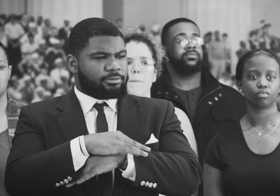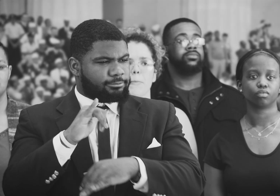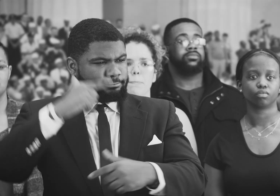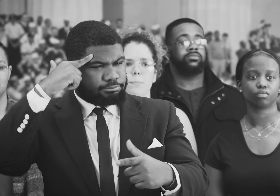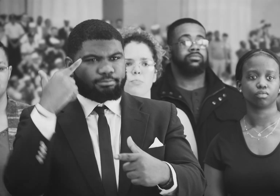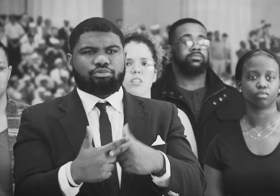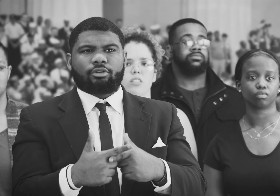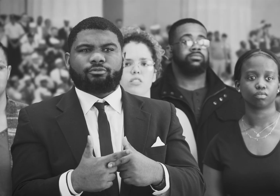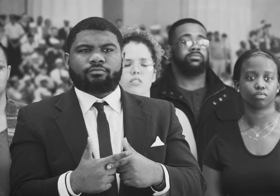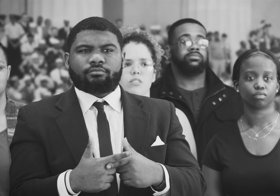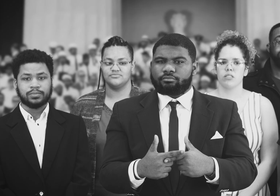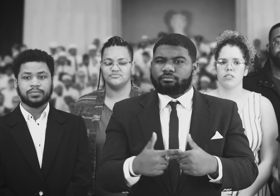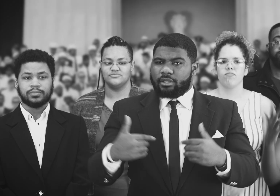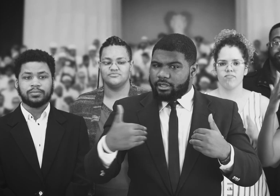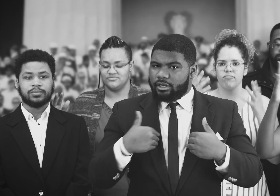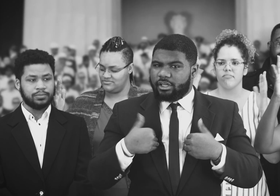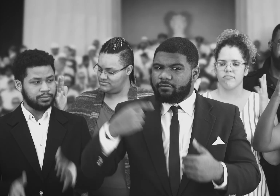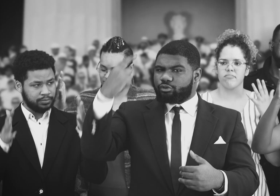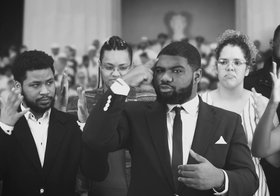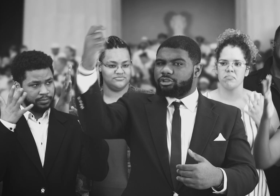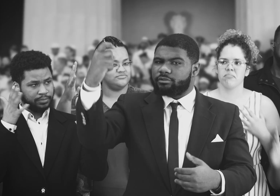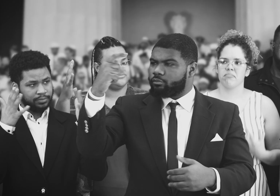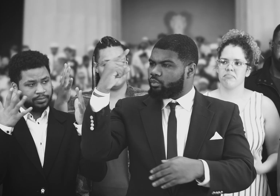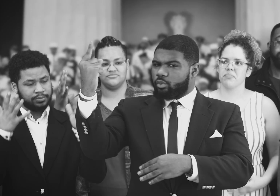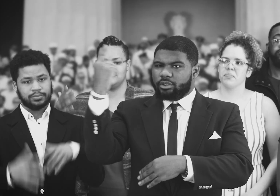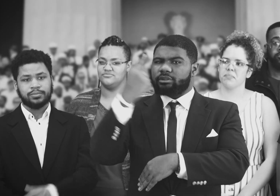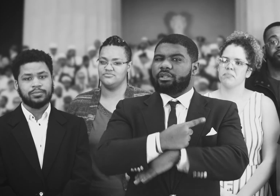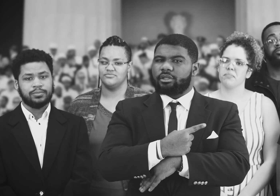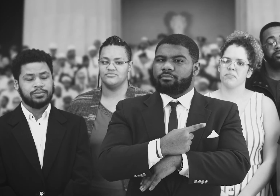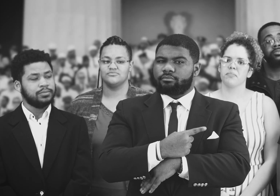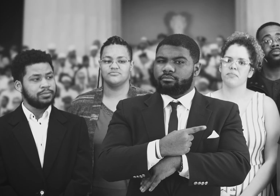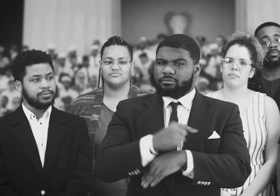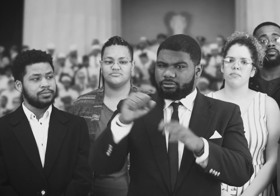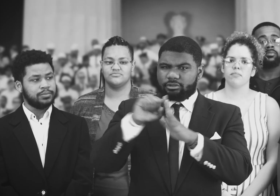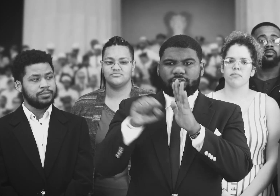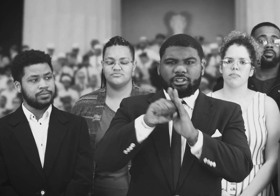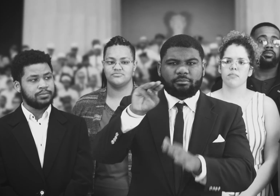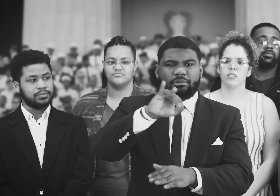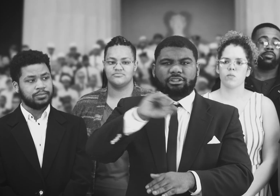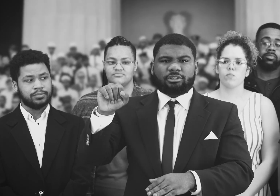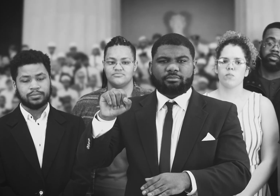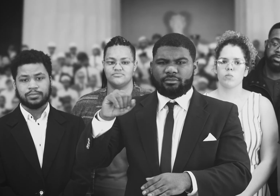the table of brotherhood. I have a dream that one day even the state of Mississippi,